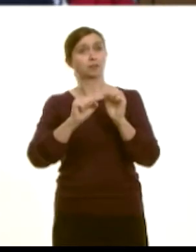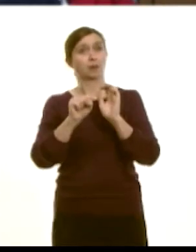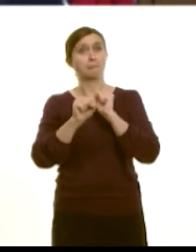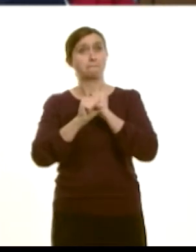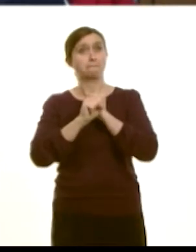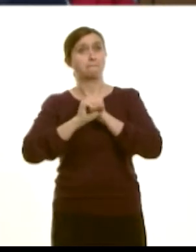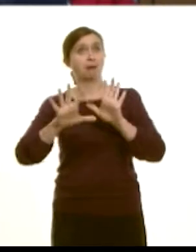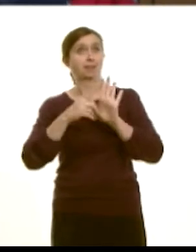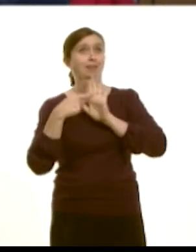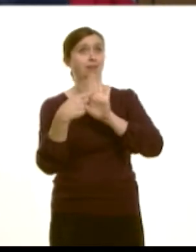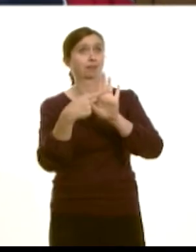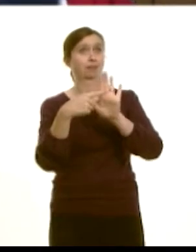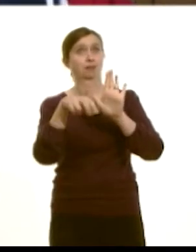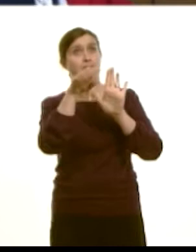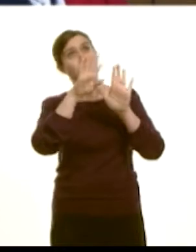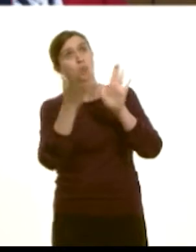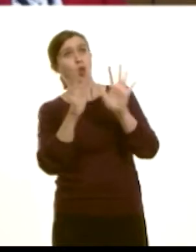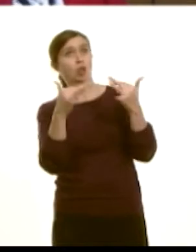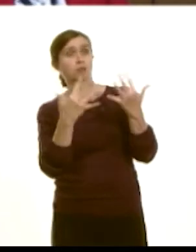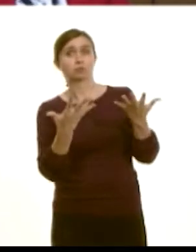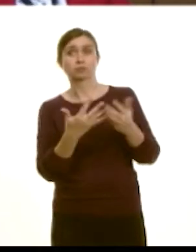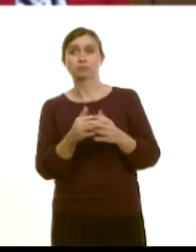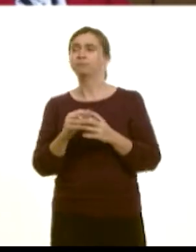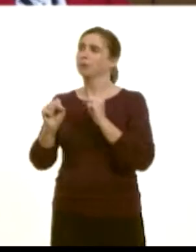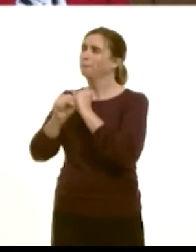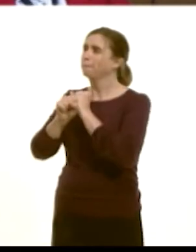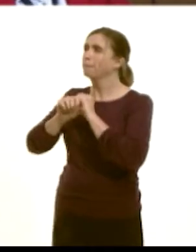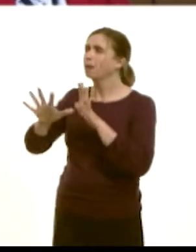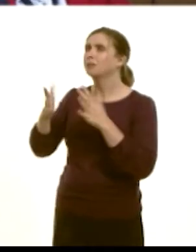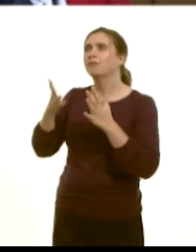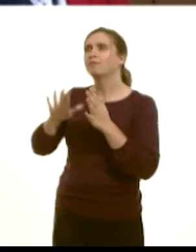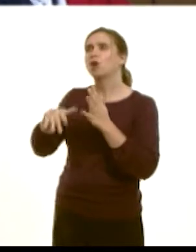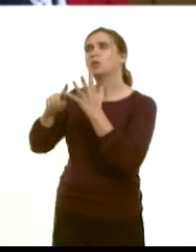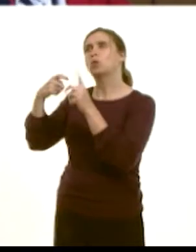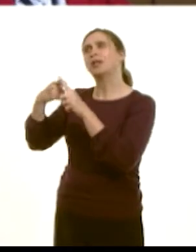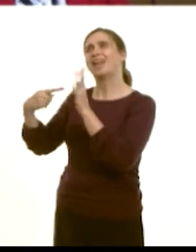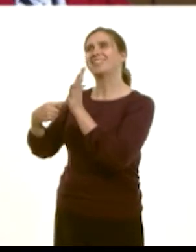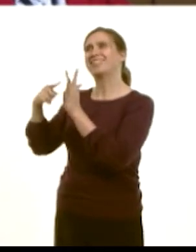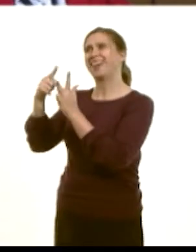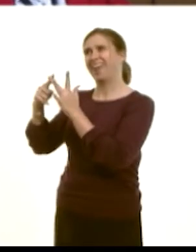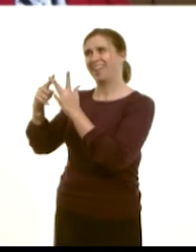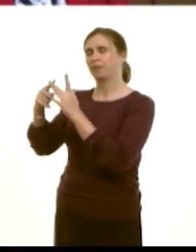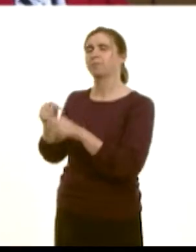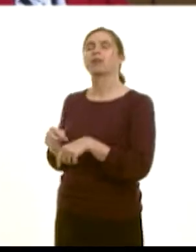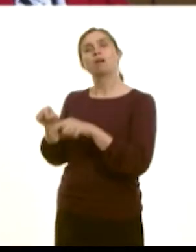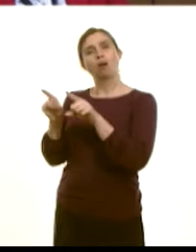Carwyn Jones: We have to bear in mind too that marketing is undertaken by UKTI. I have seen the marketing of Wales take place.